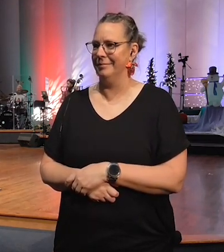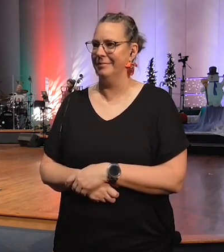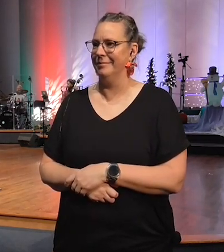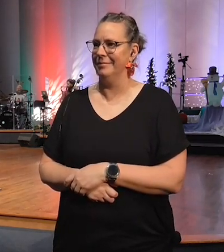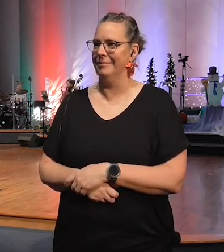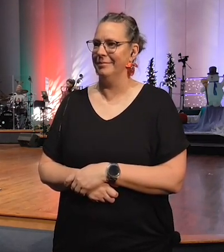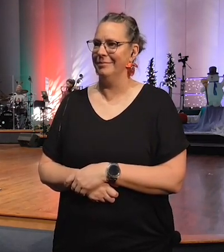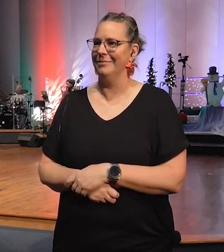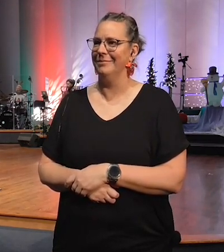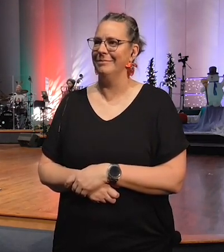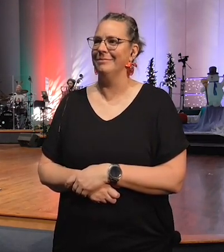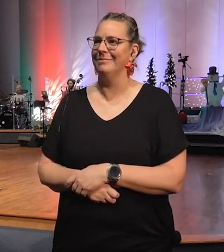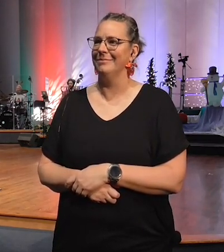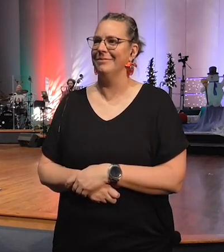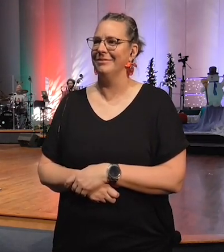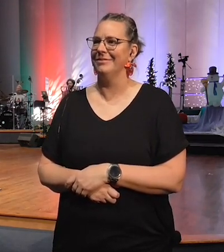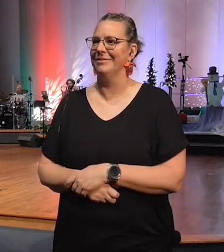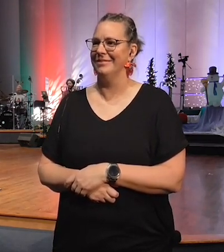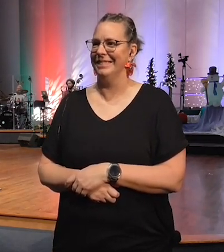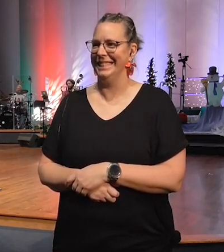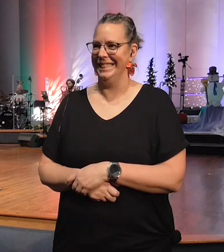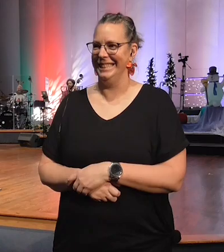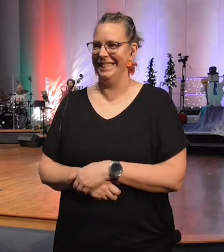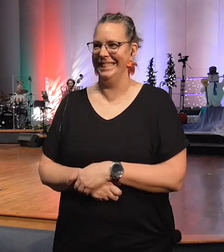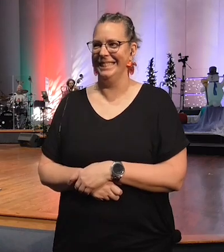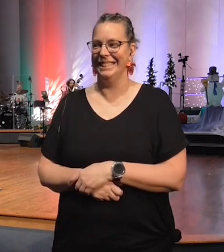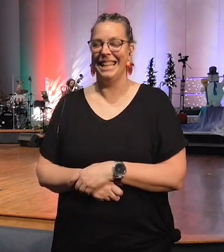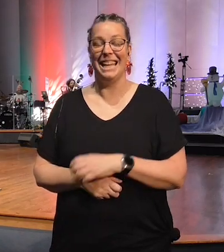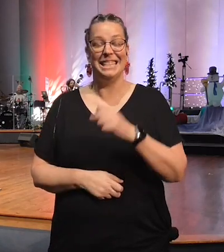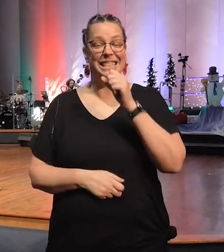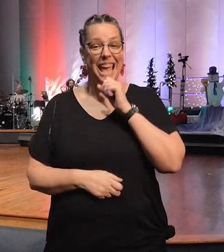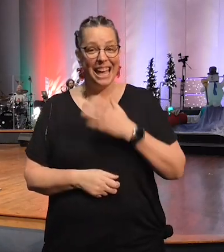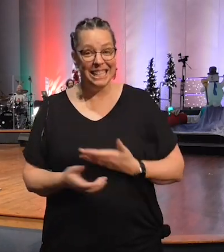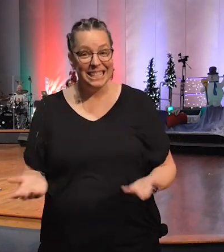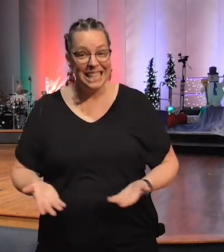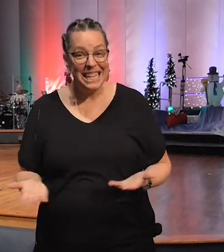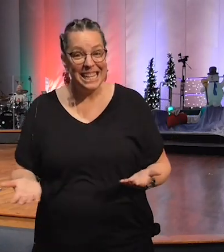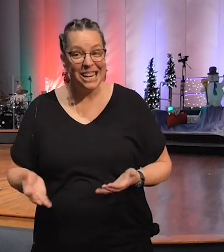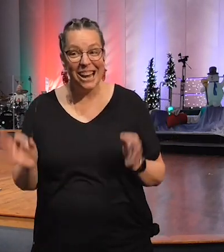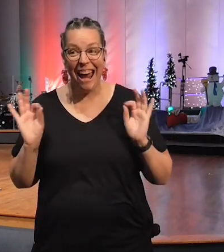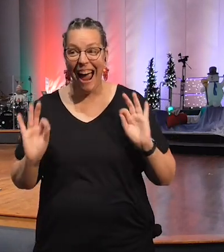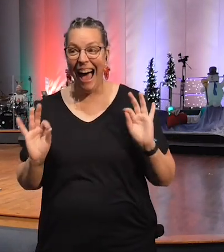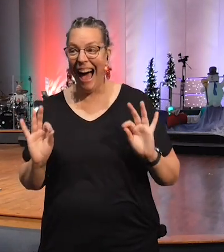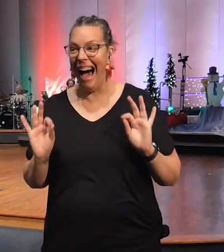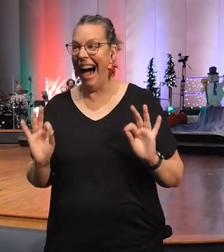oh yeah look at this we got Santa Claus right in the room how's that